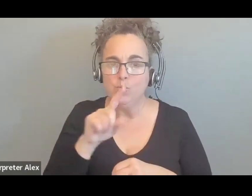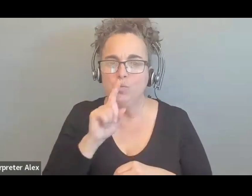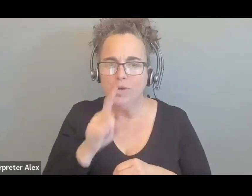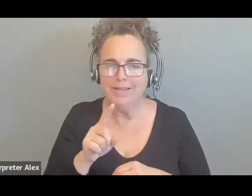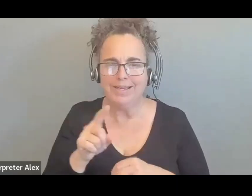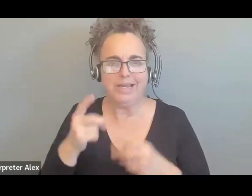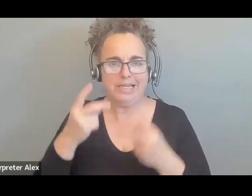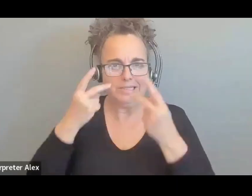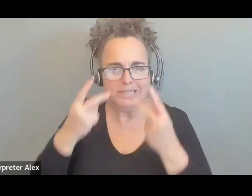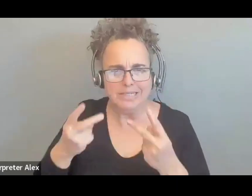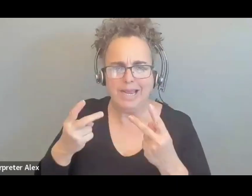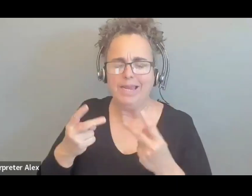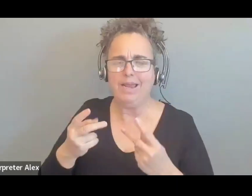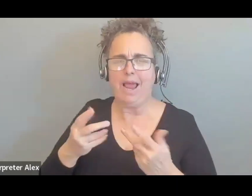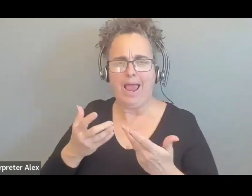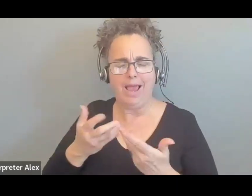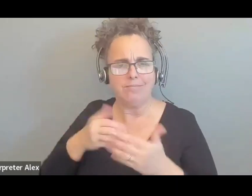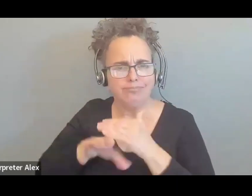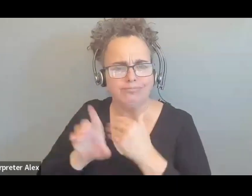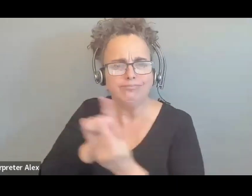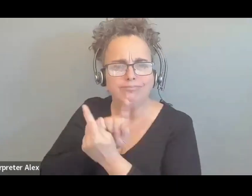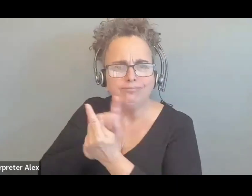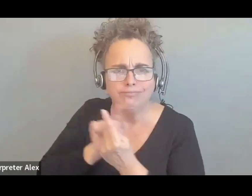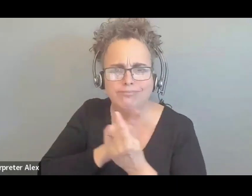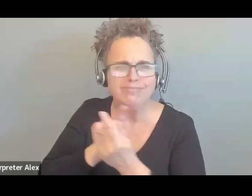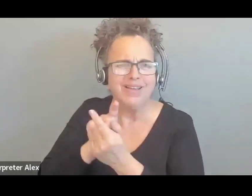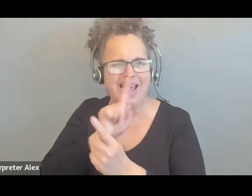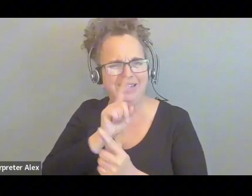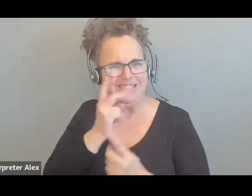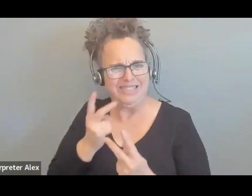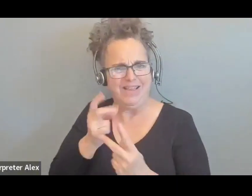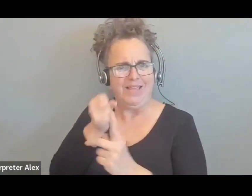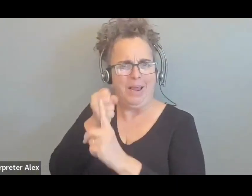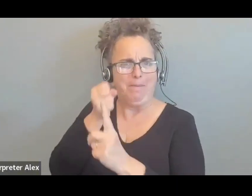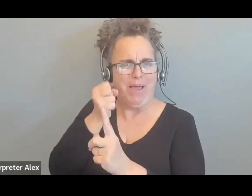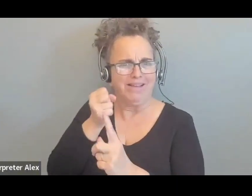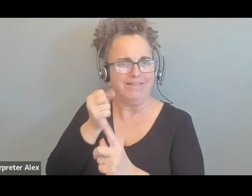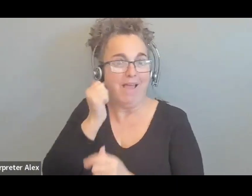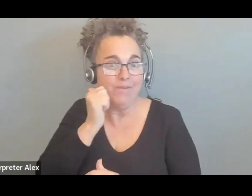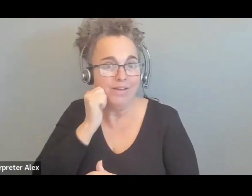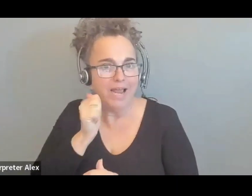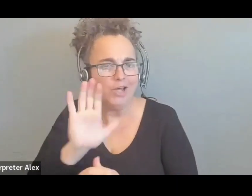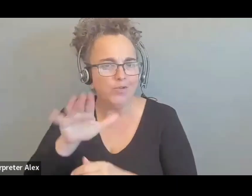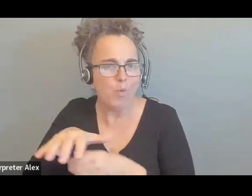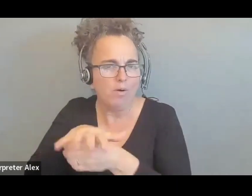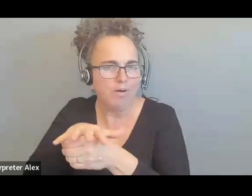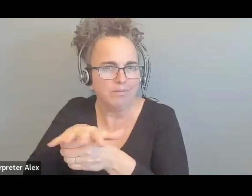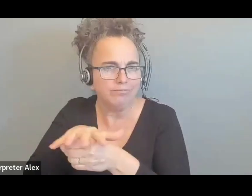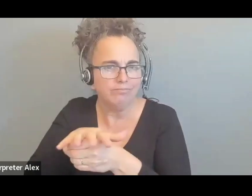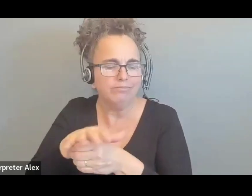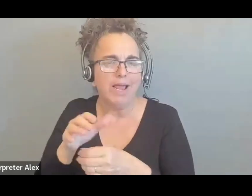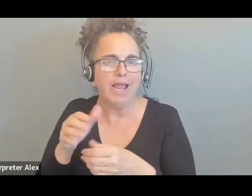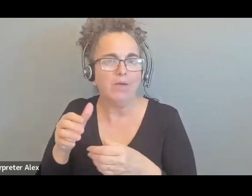and experience the impact of that every day. It's where you can connect with your city counselors